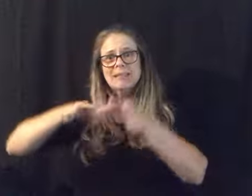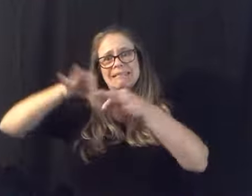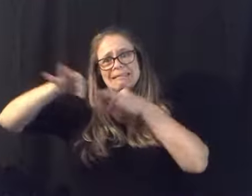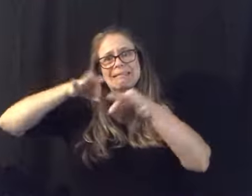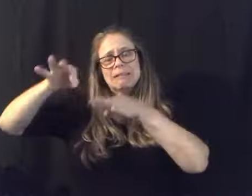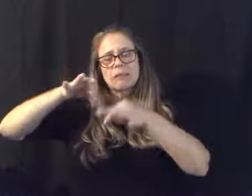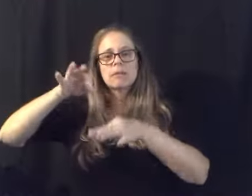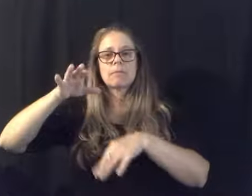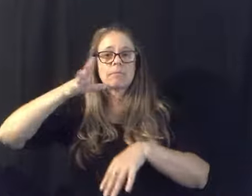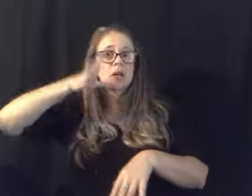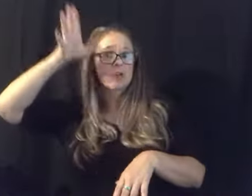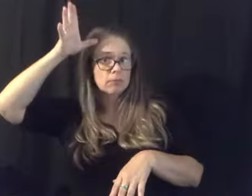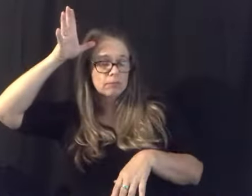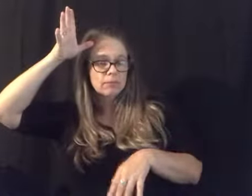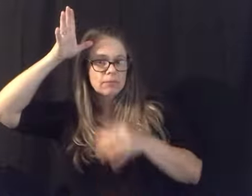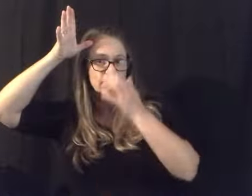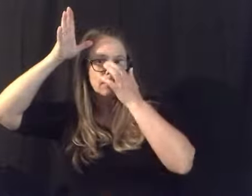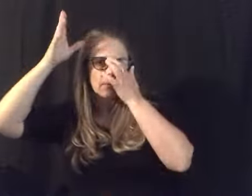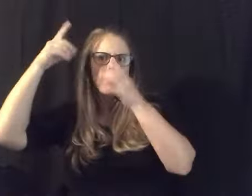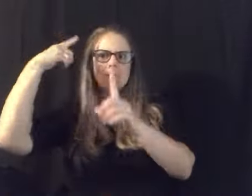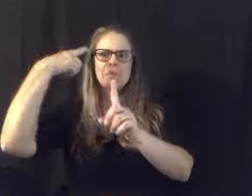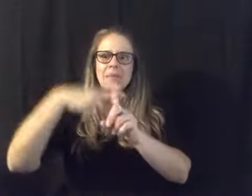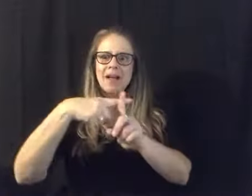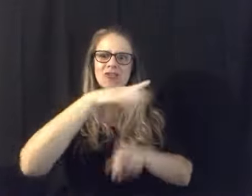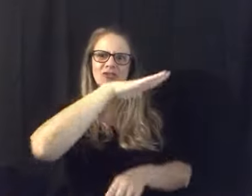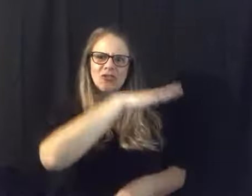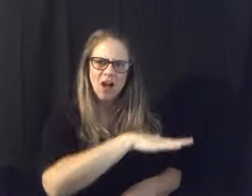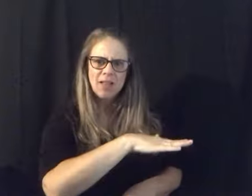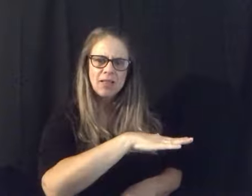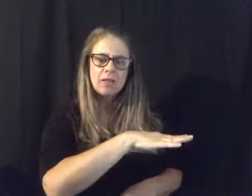would explain the details to the parents and the Deaf child,